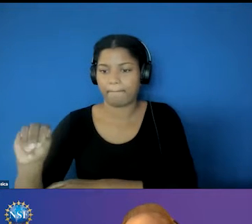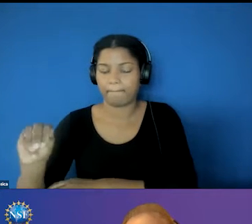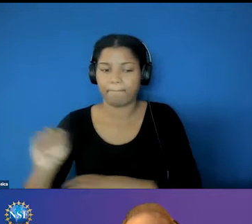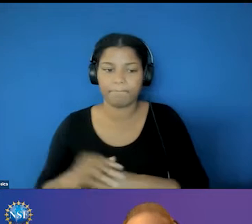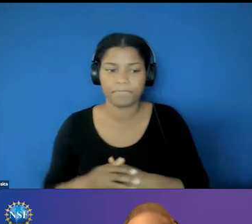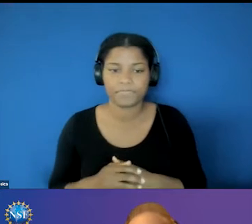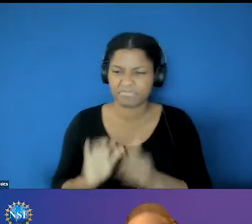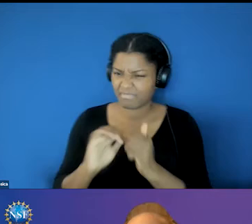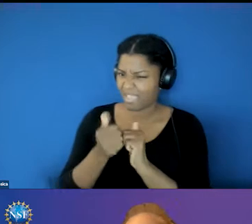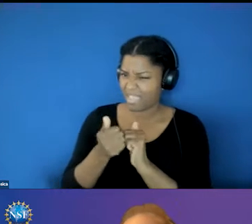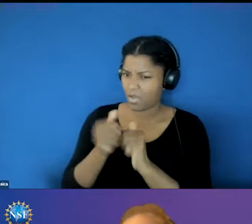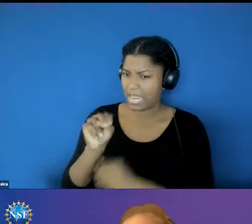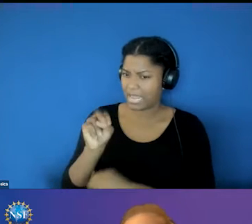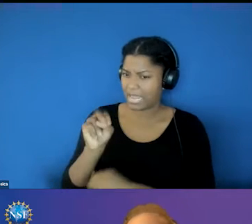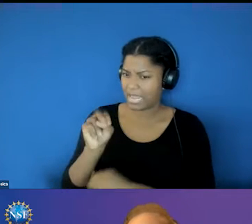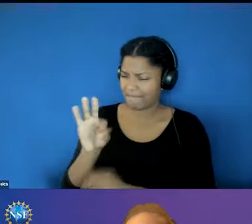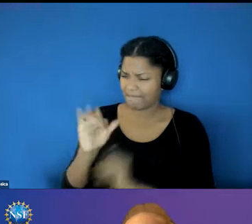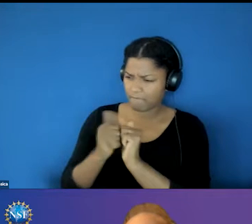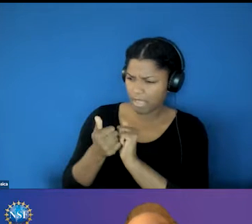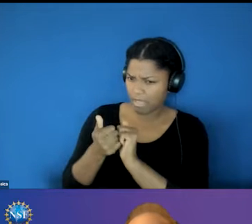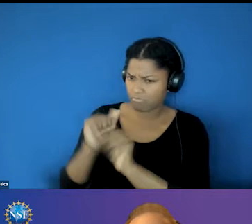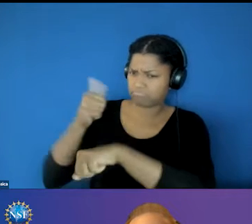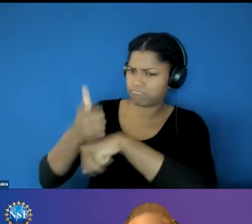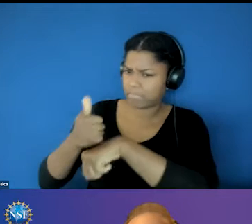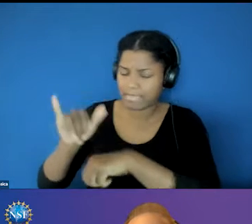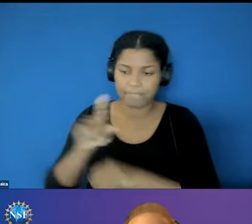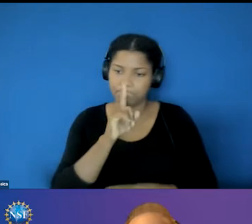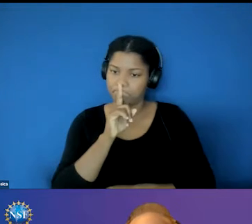this guidance, I cannot tell you until the solicitation comes out,